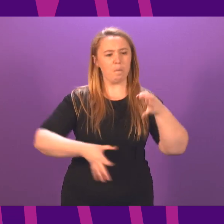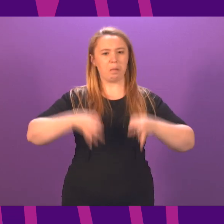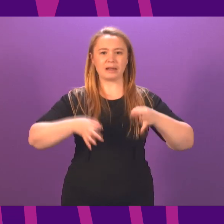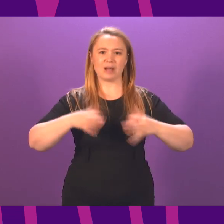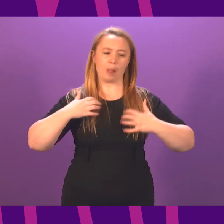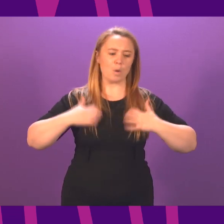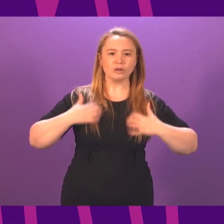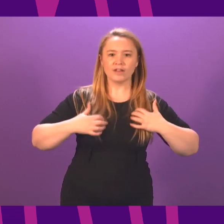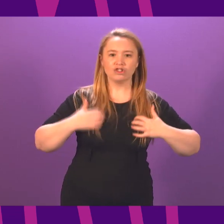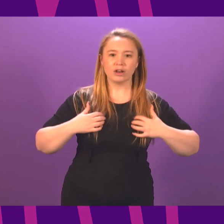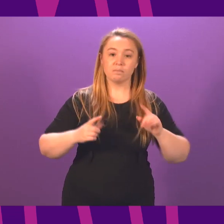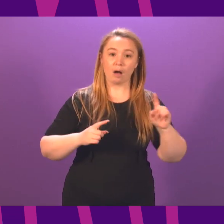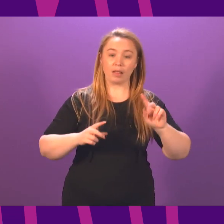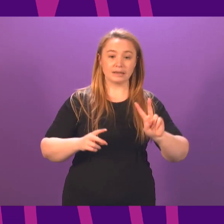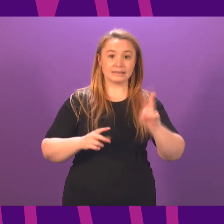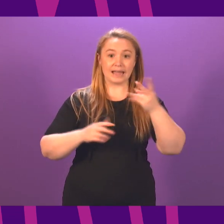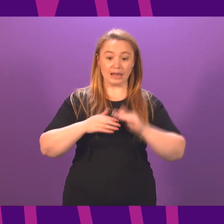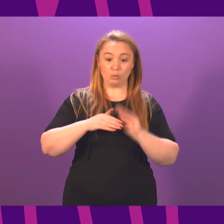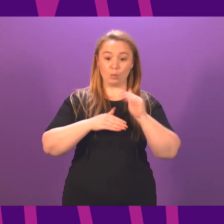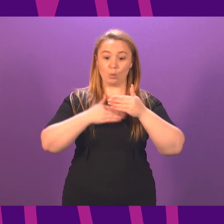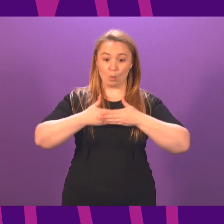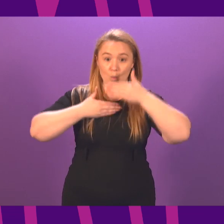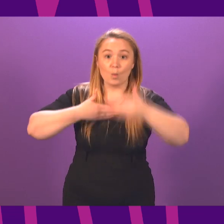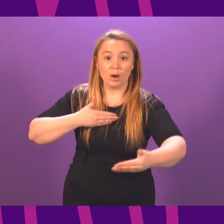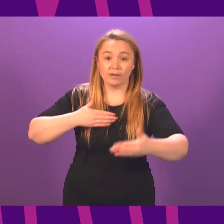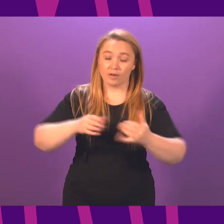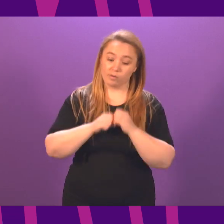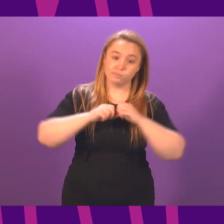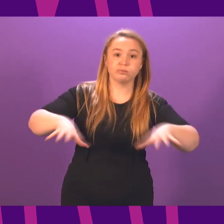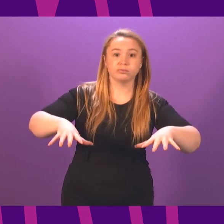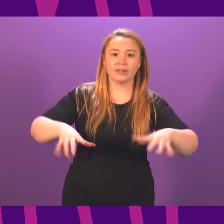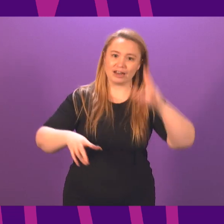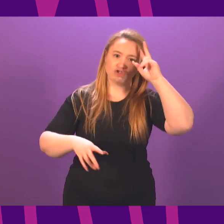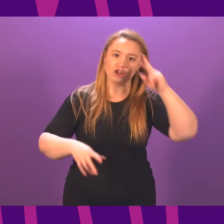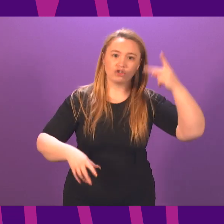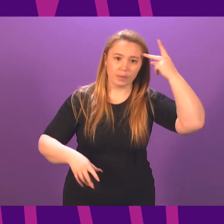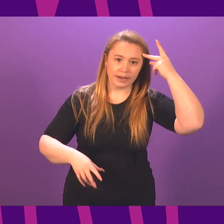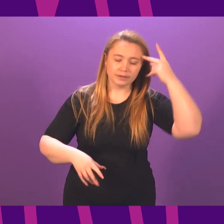start of the second wave, she changed her mind. She refused to implement airport testing until